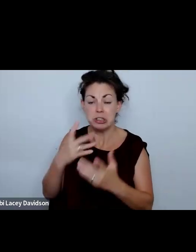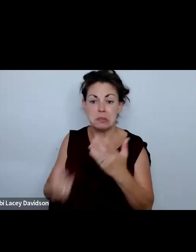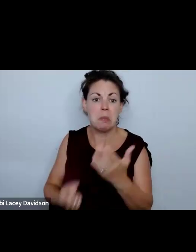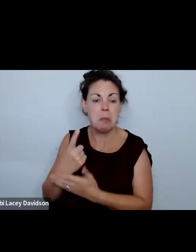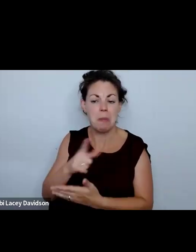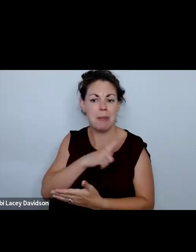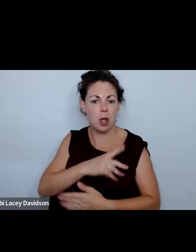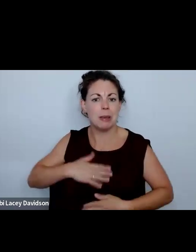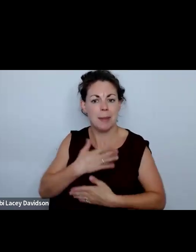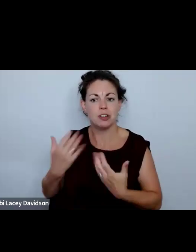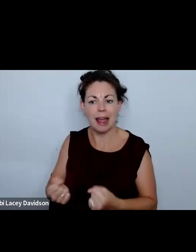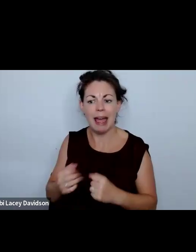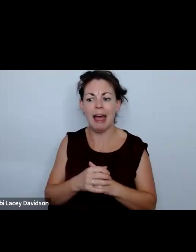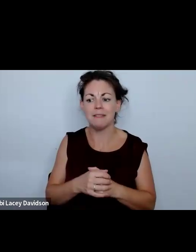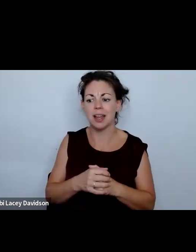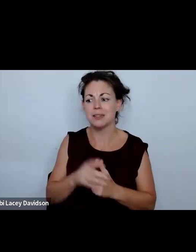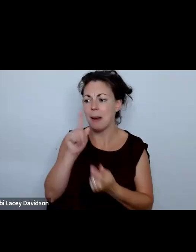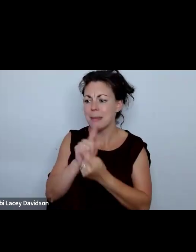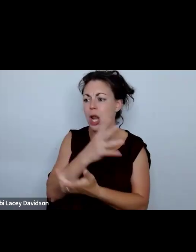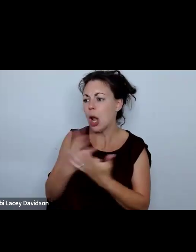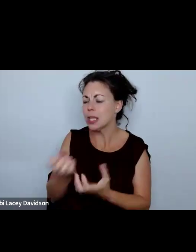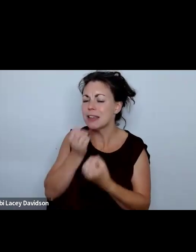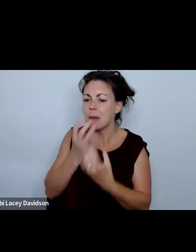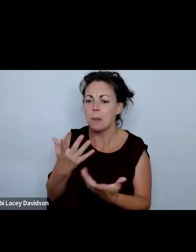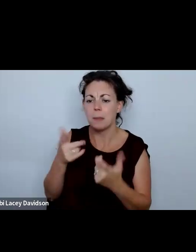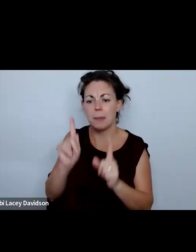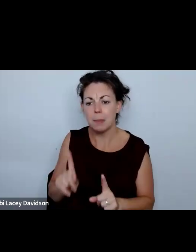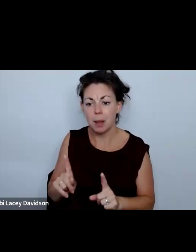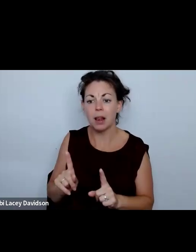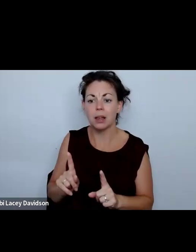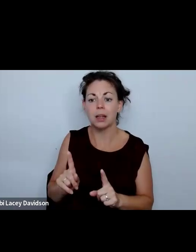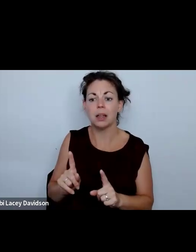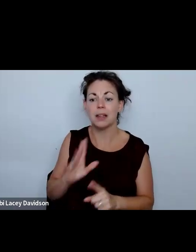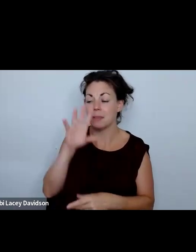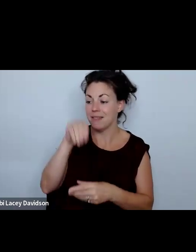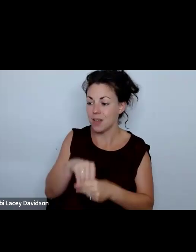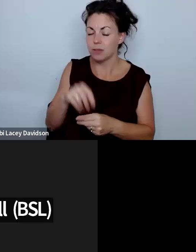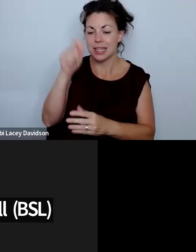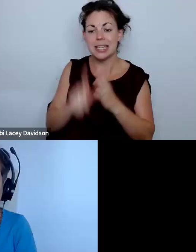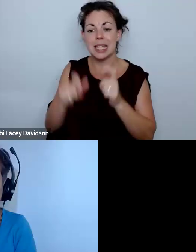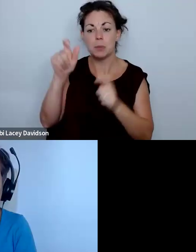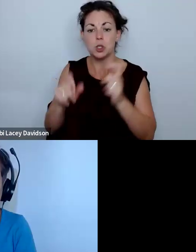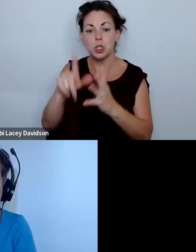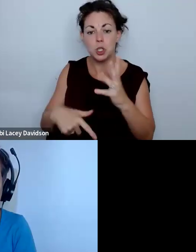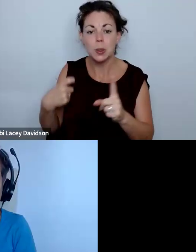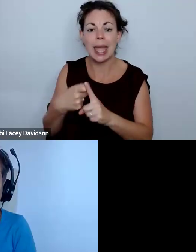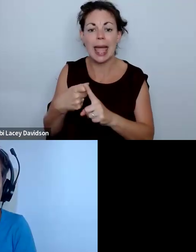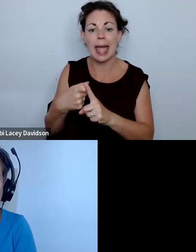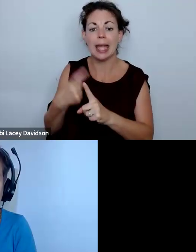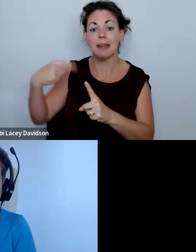I was able to meet many other disabled students officers and reps and just campaigners across the country